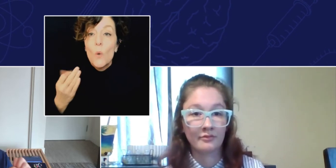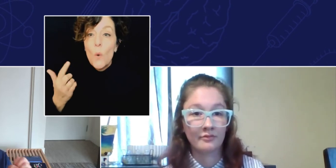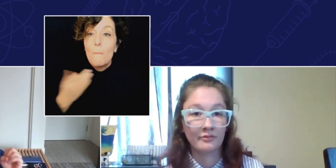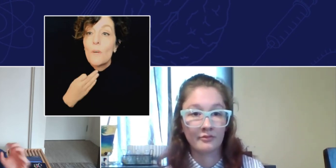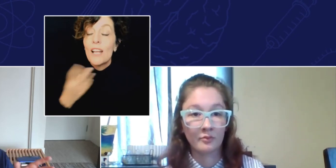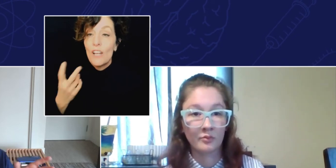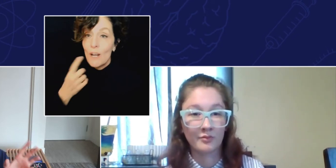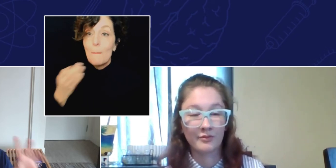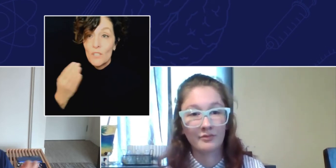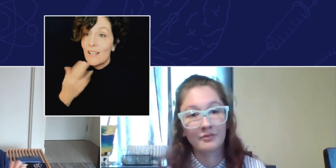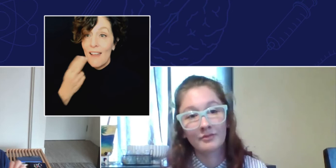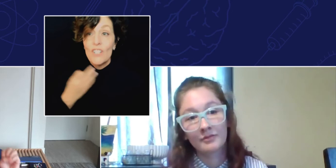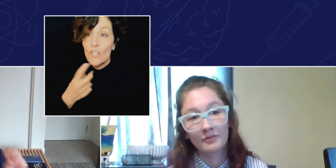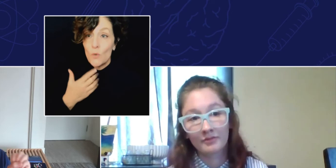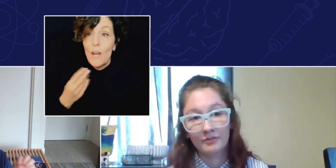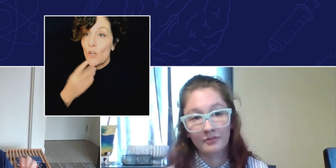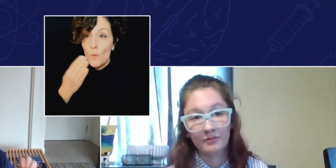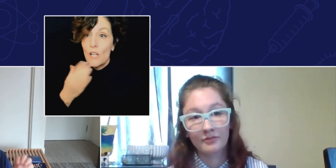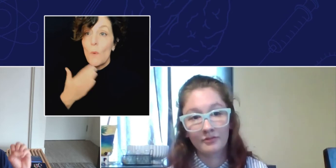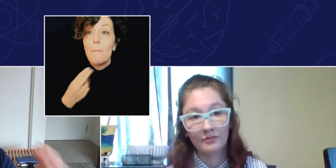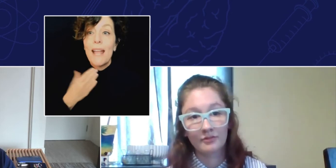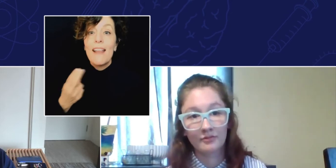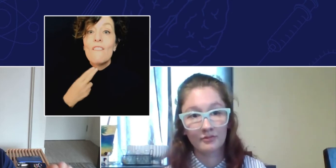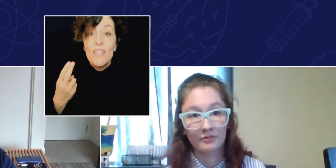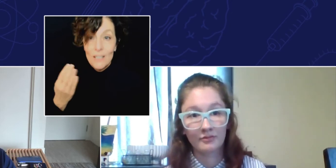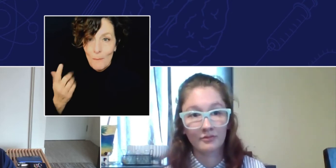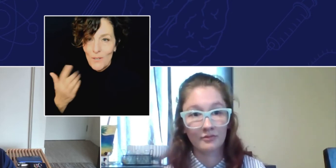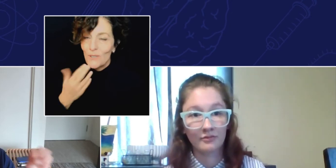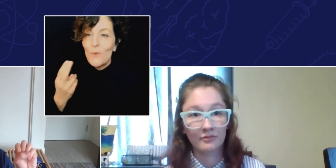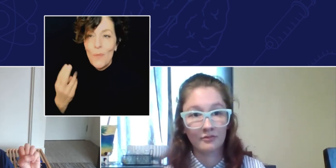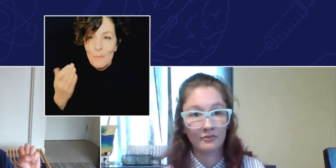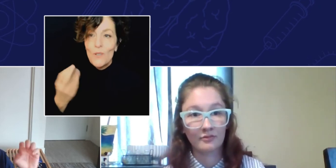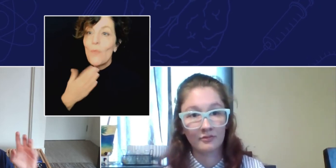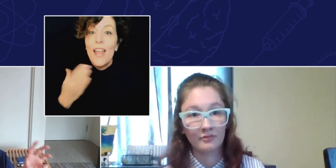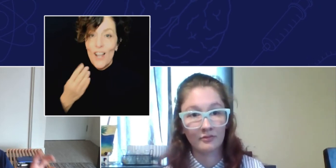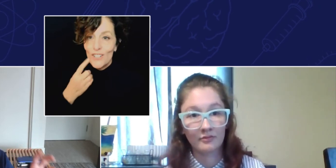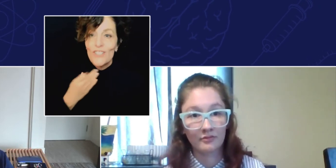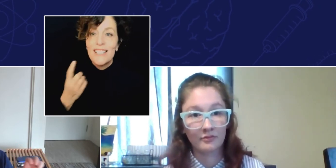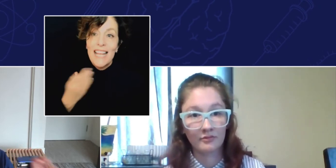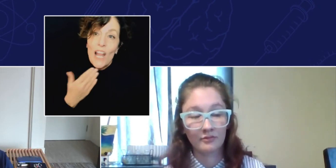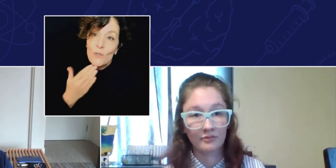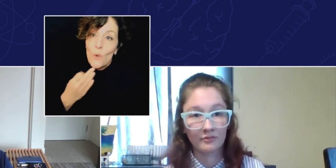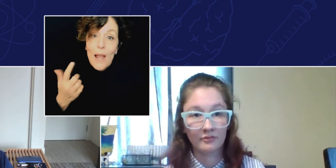in every situation, you need to make that visible to them so that they understand how to help you.